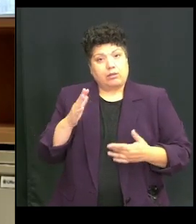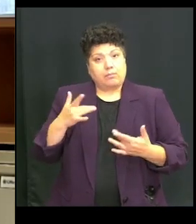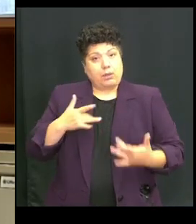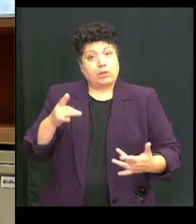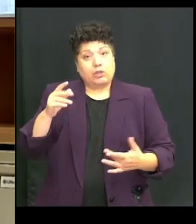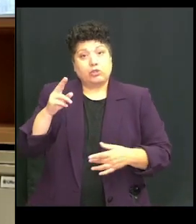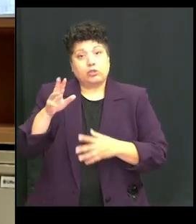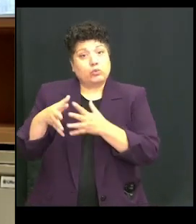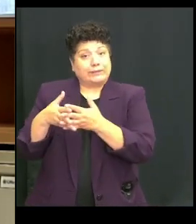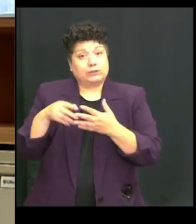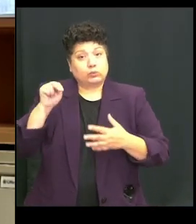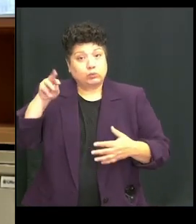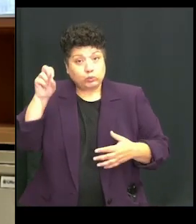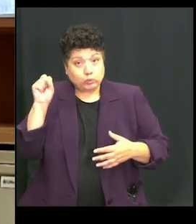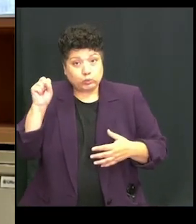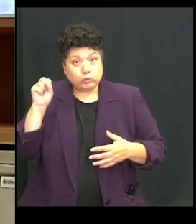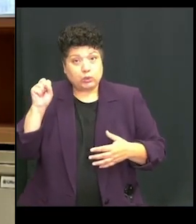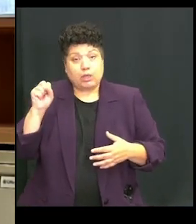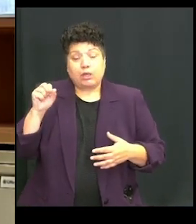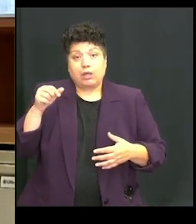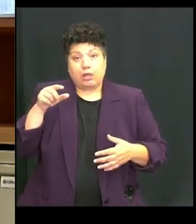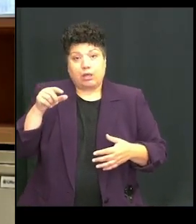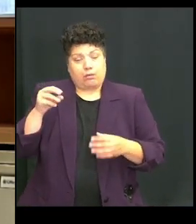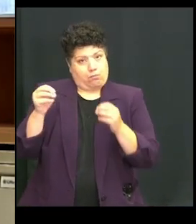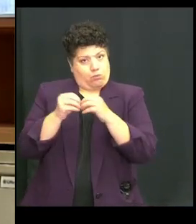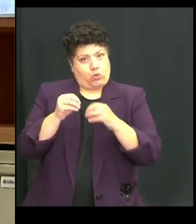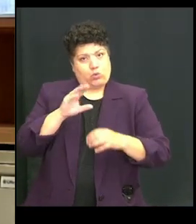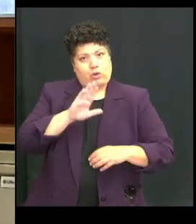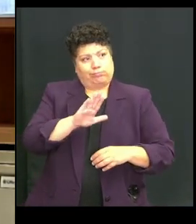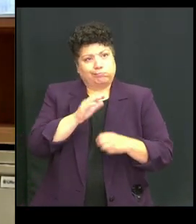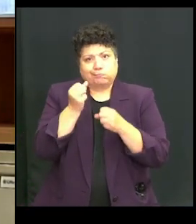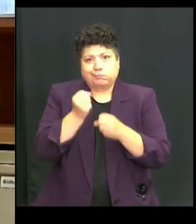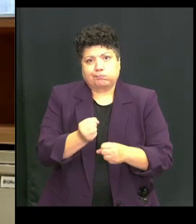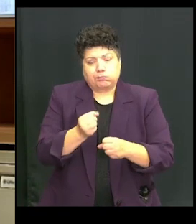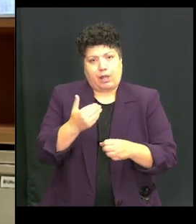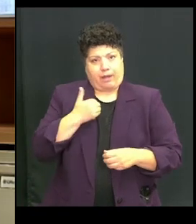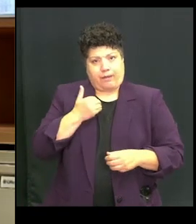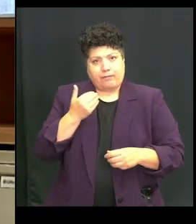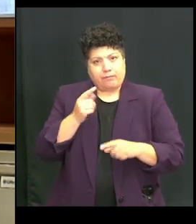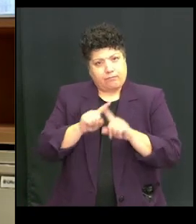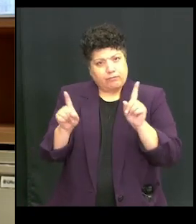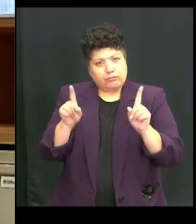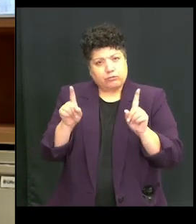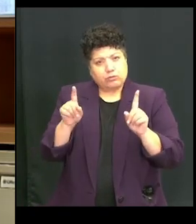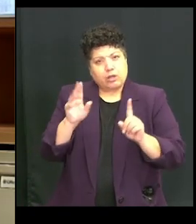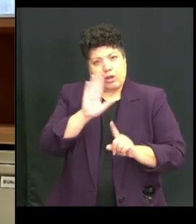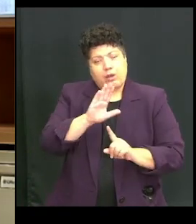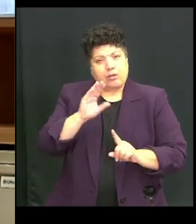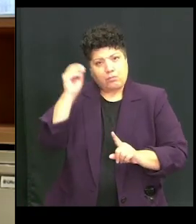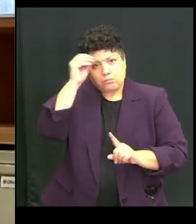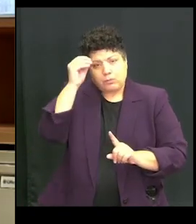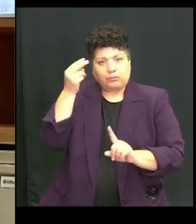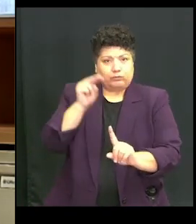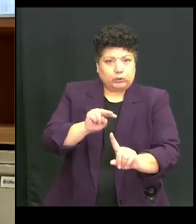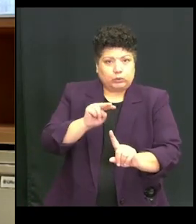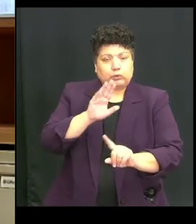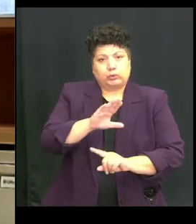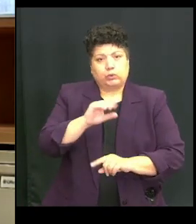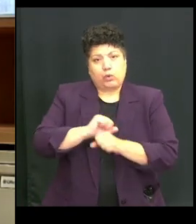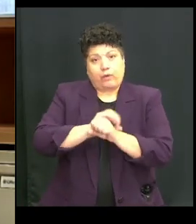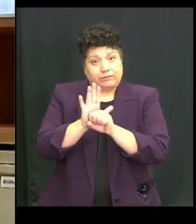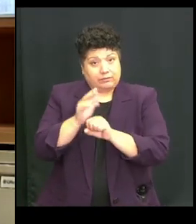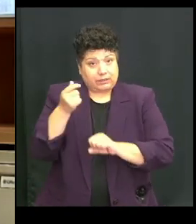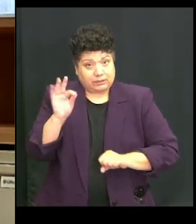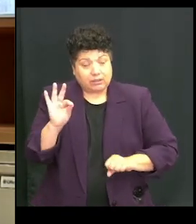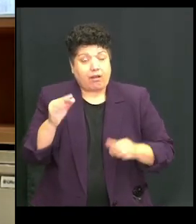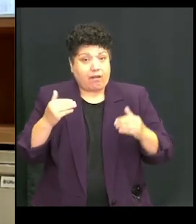they're more likely to harbor misperceptions related to Covid-19. So there is some spill over there.